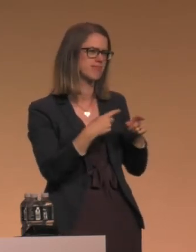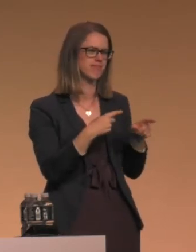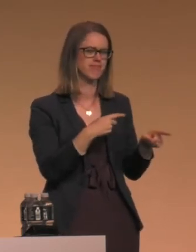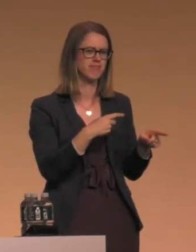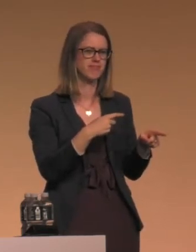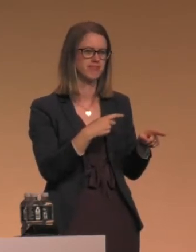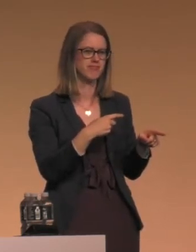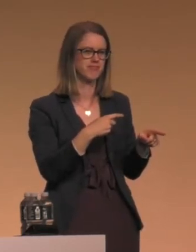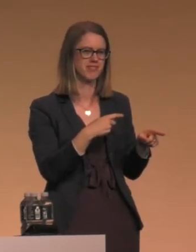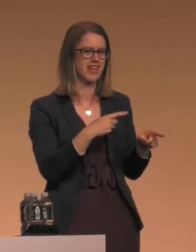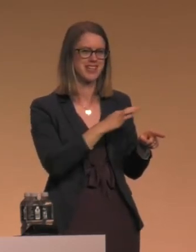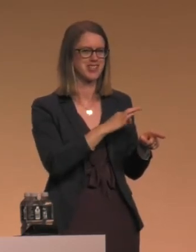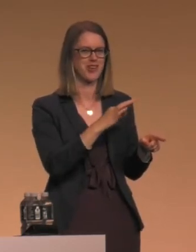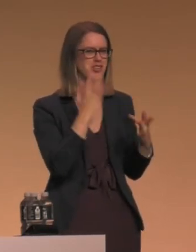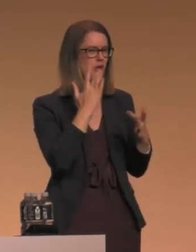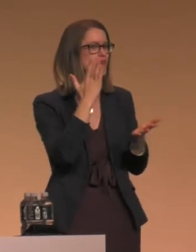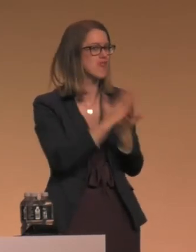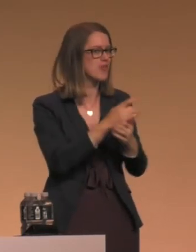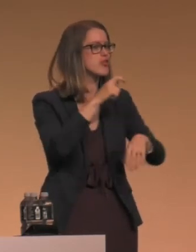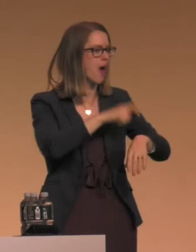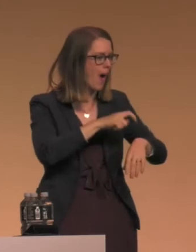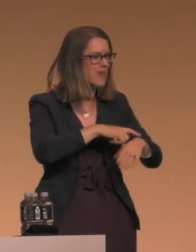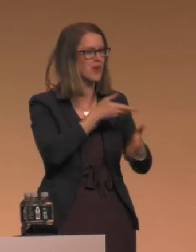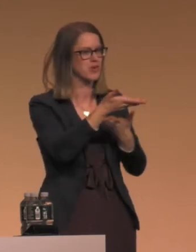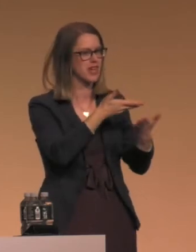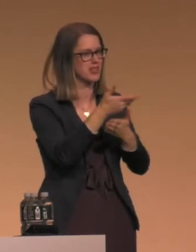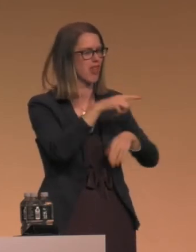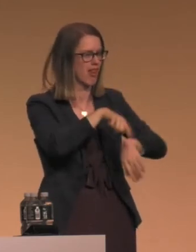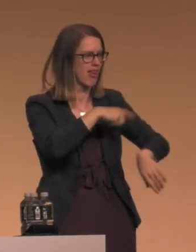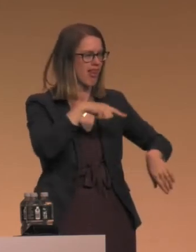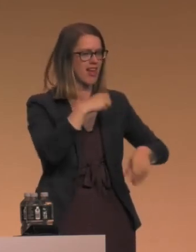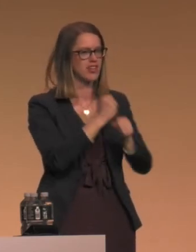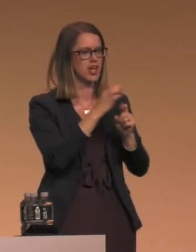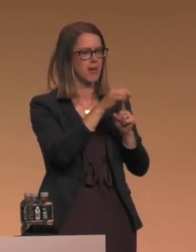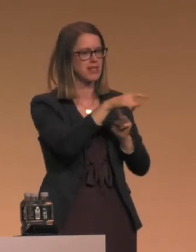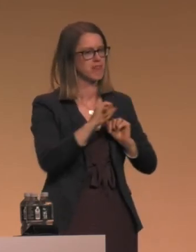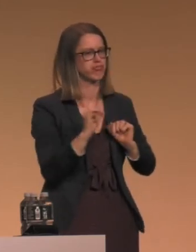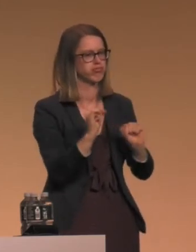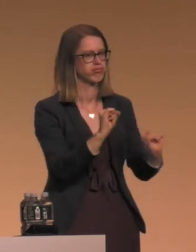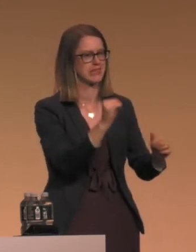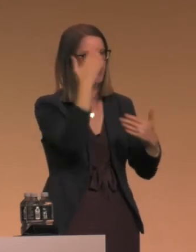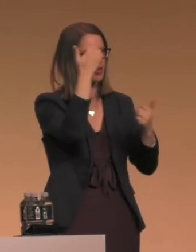reflects the amount of time that each of these consultations take. Clearly, GPs are very busy in the mental health space,